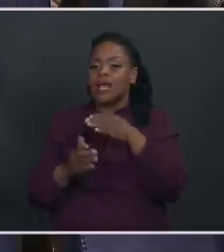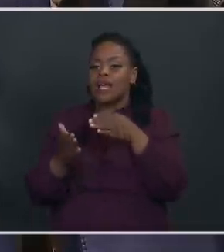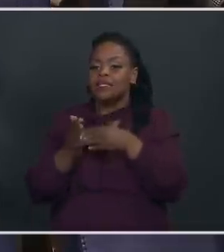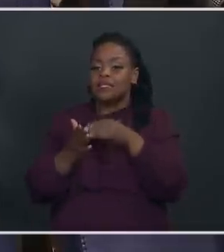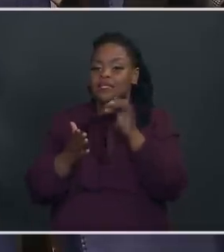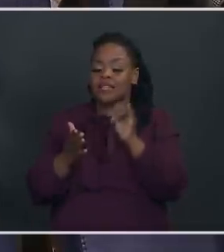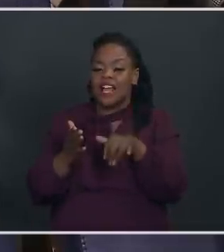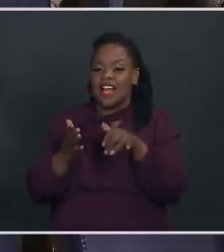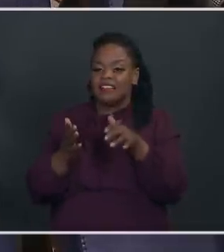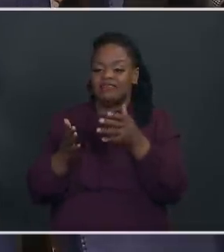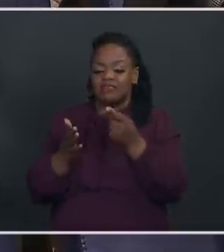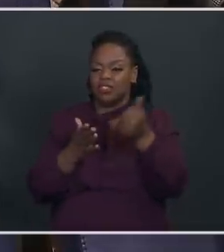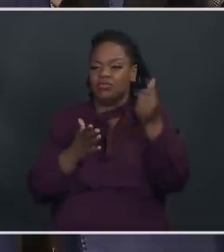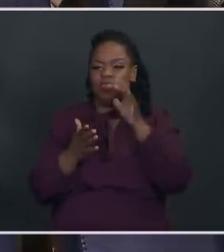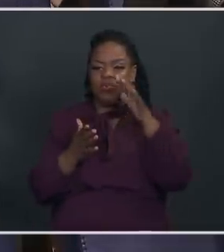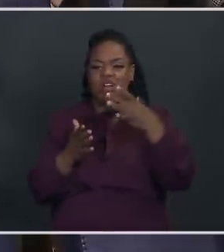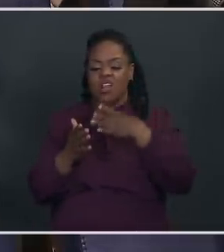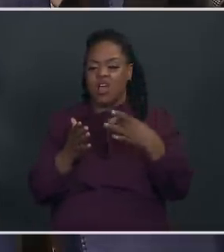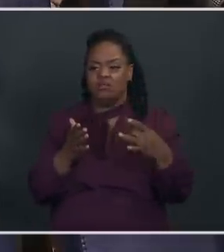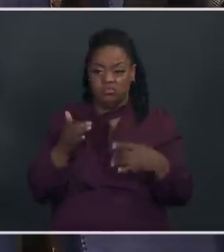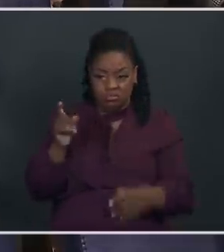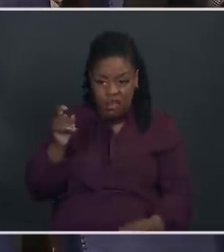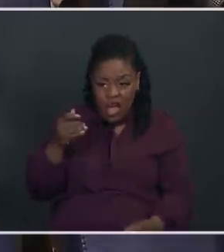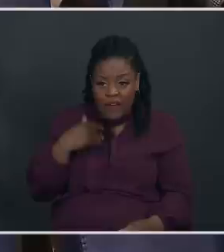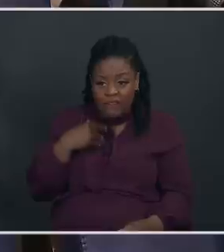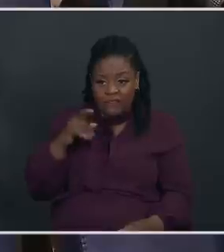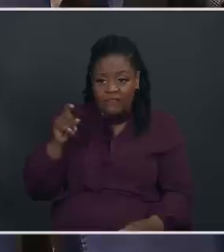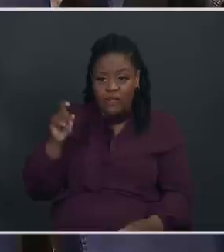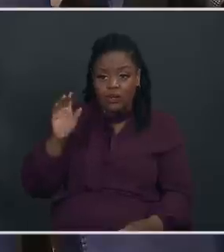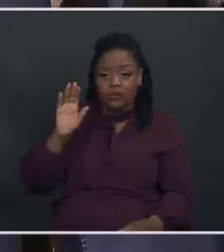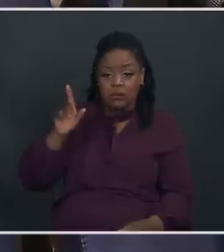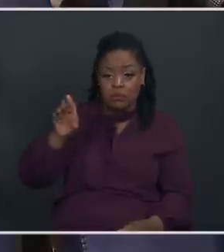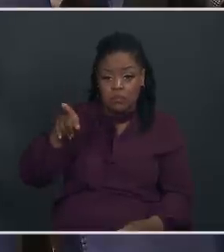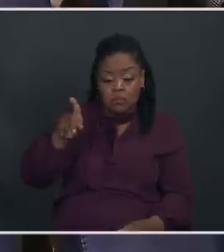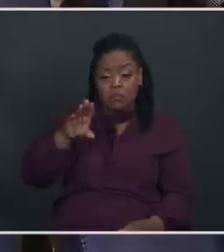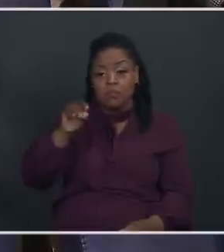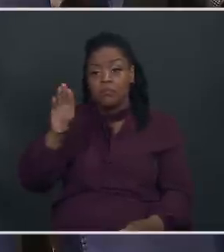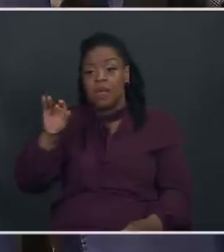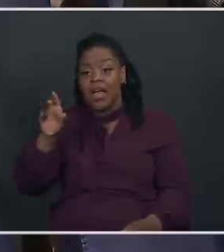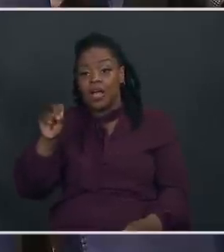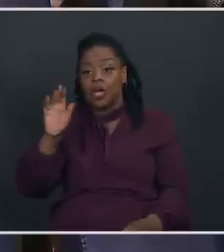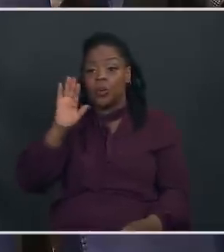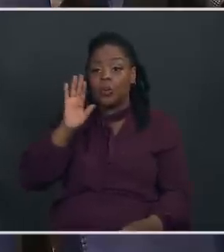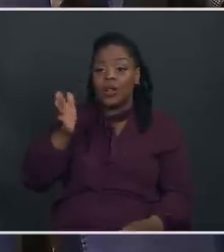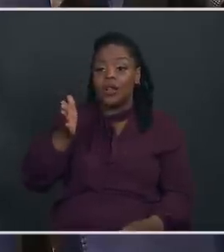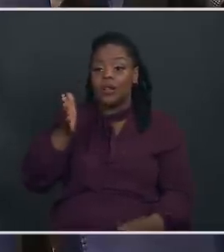Does he trust Congress to hold President Trump accountable for the insurrection against the Capitol?